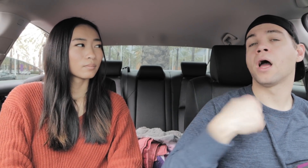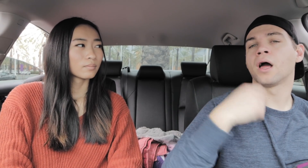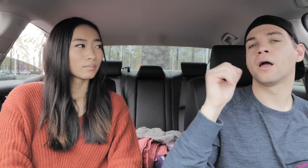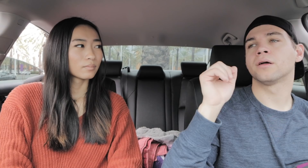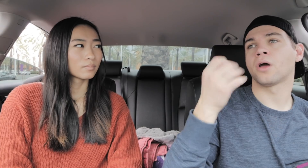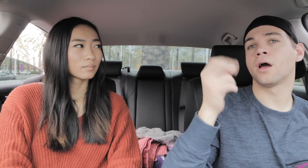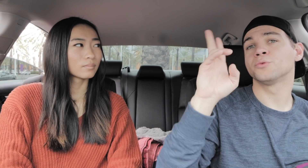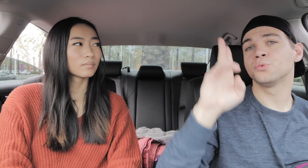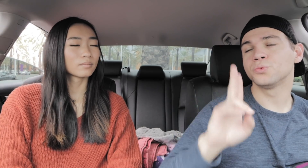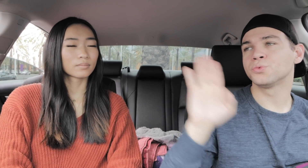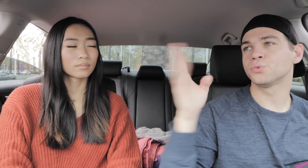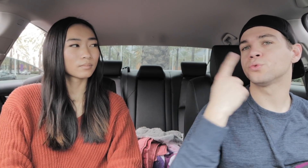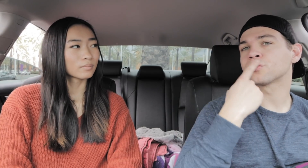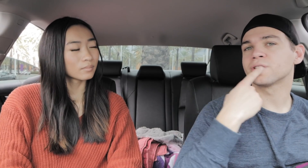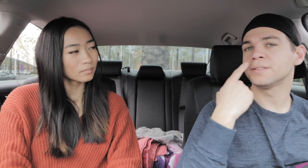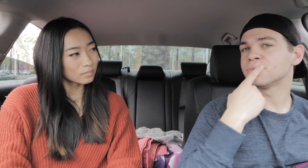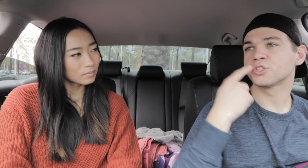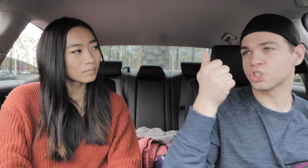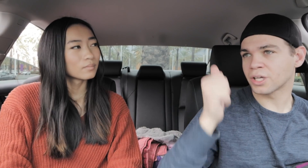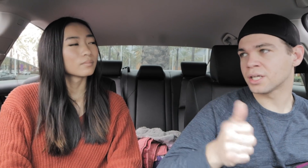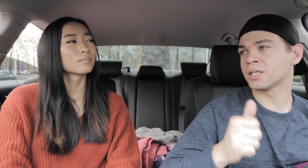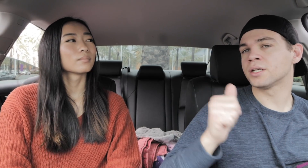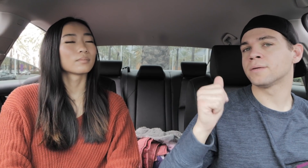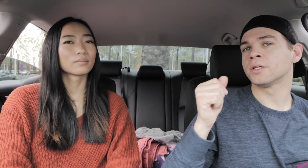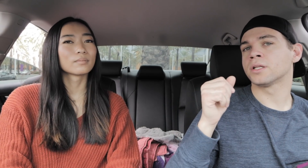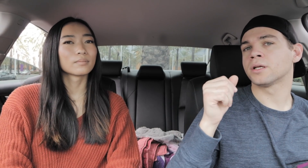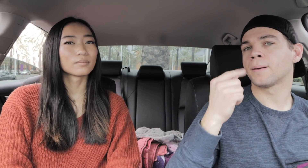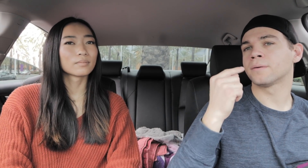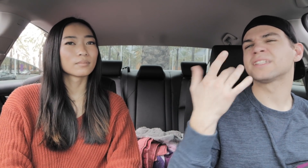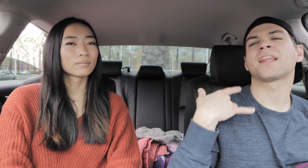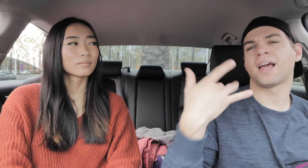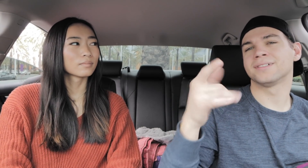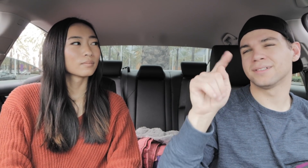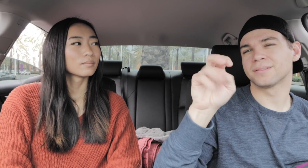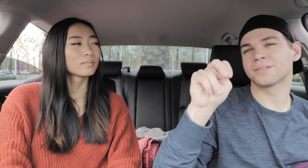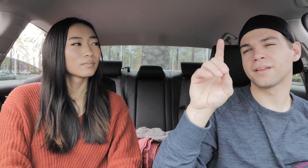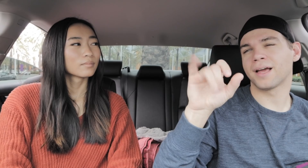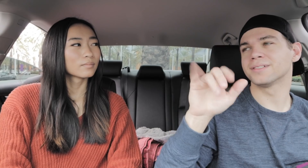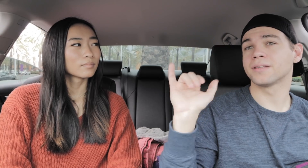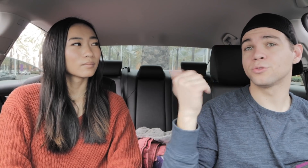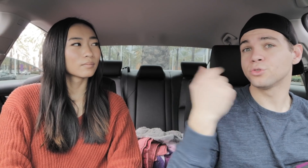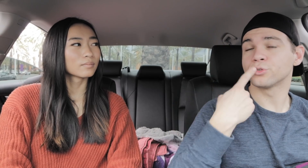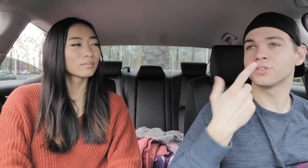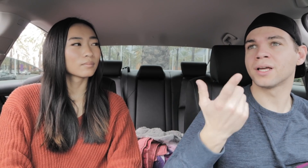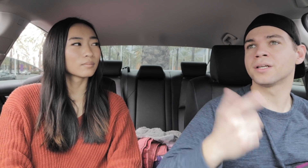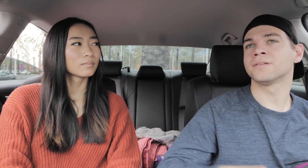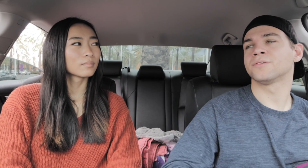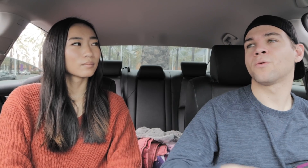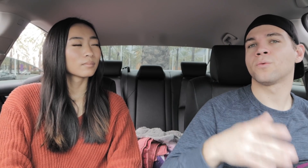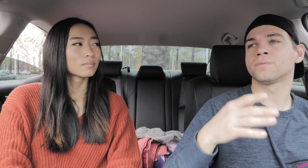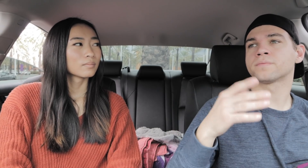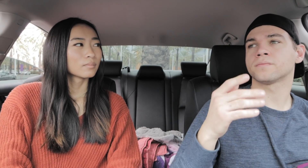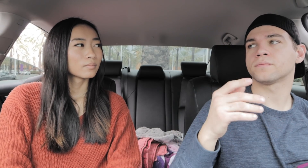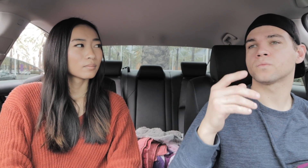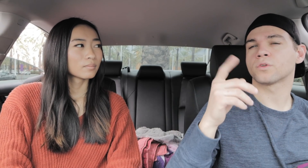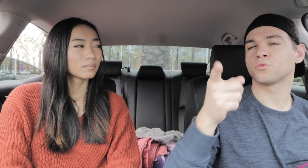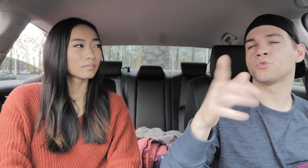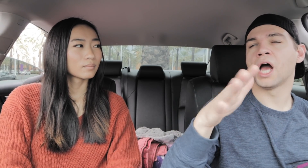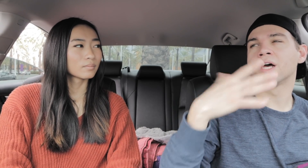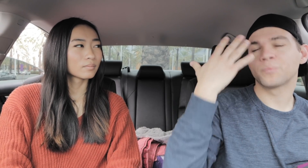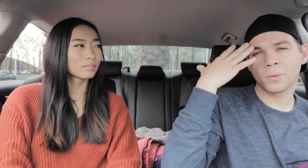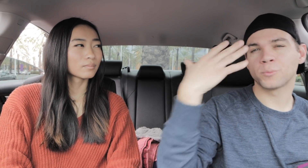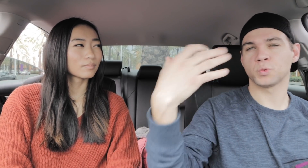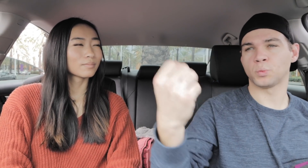tendencies